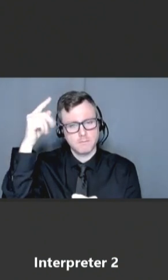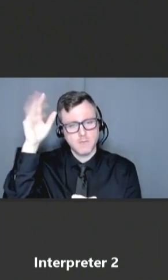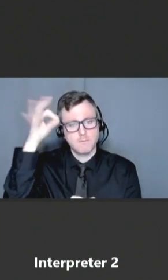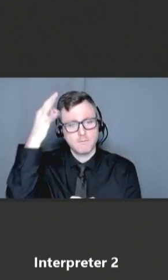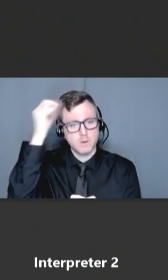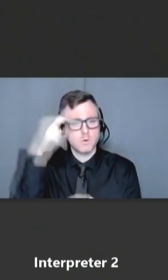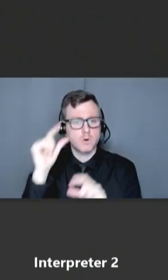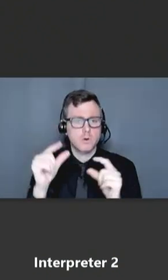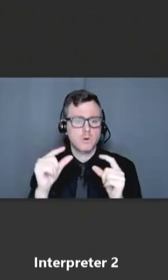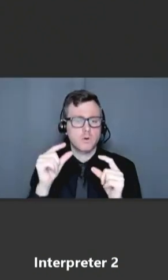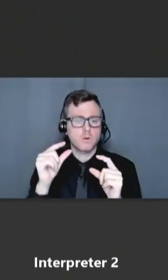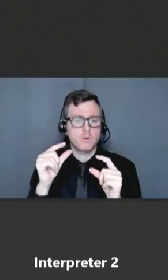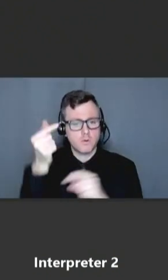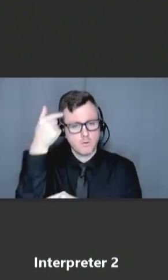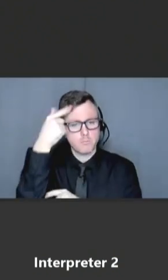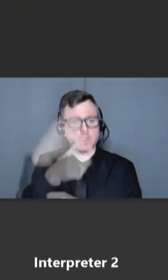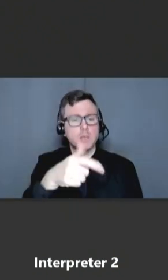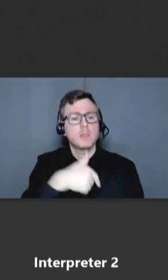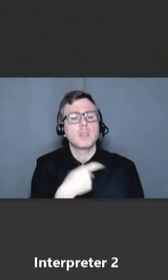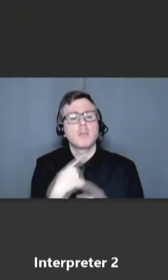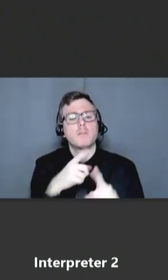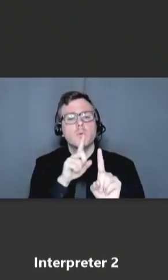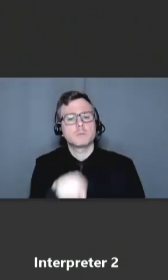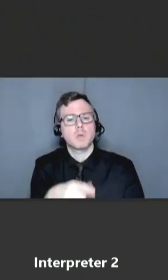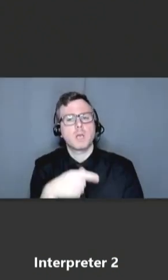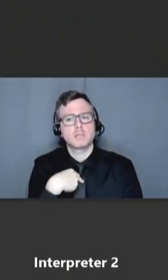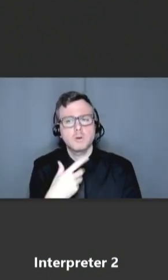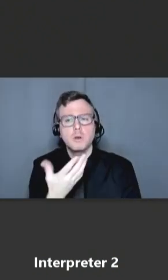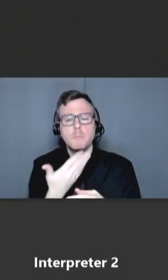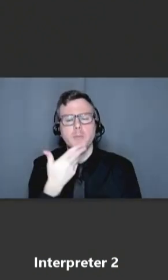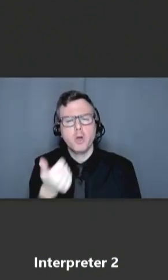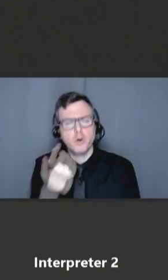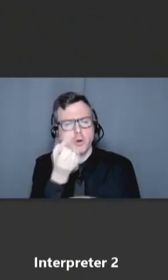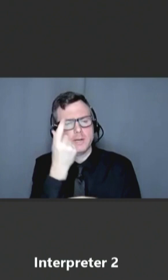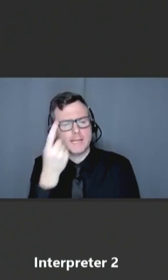and the research agenda to better understand it followed by presentations, which provide